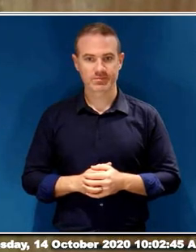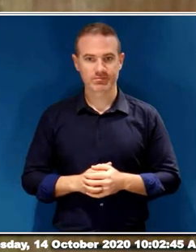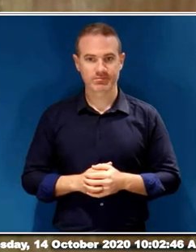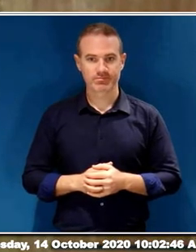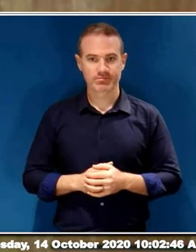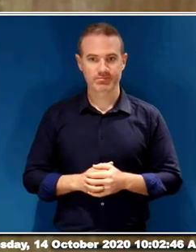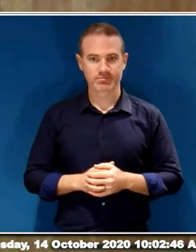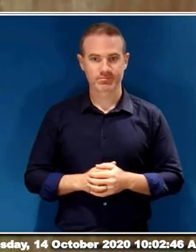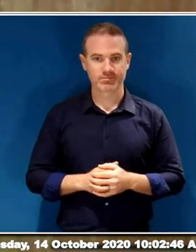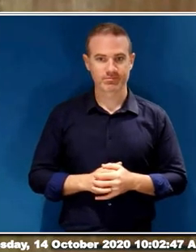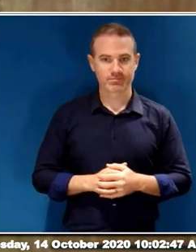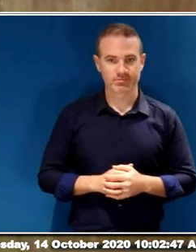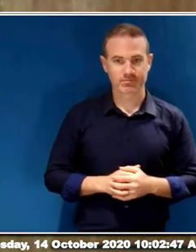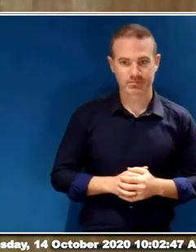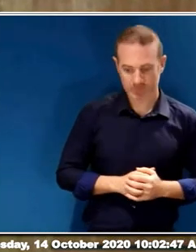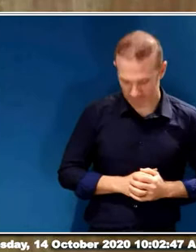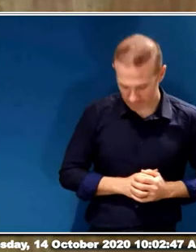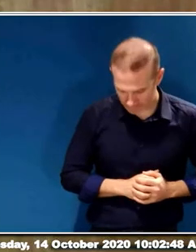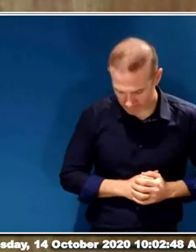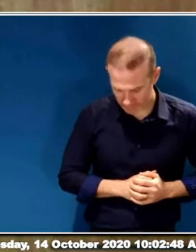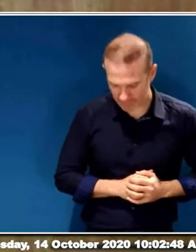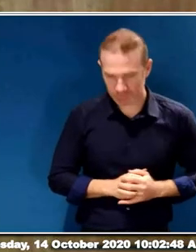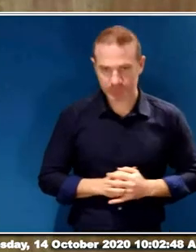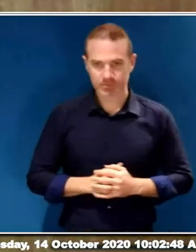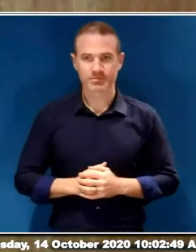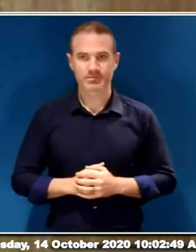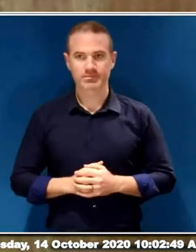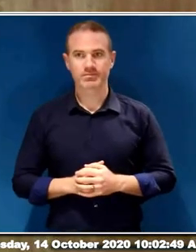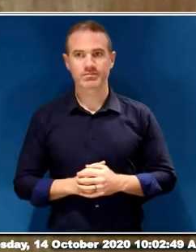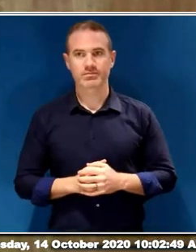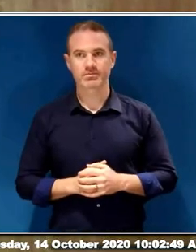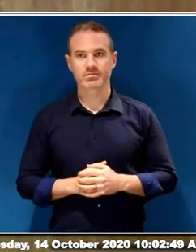In terms of the broadcast, that won't happen in terms of the public